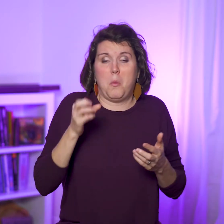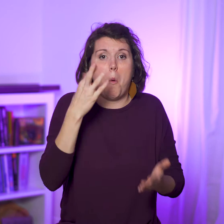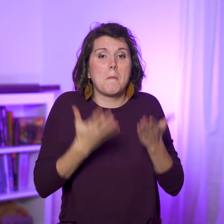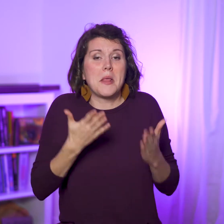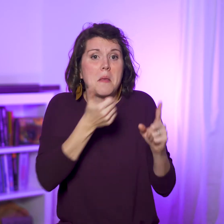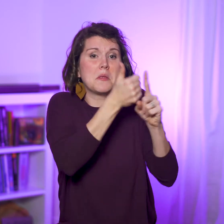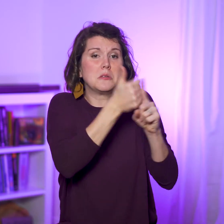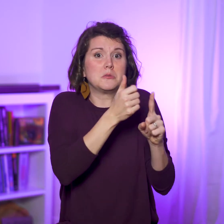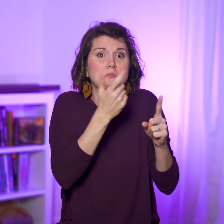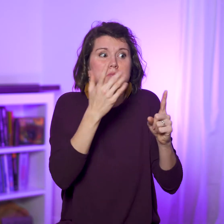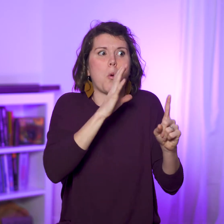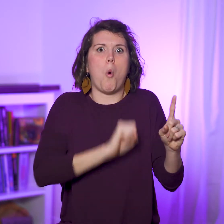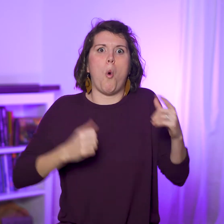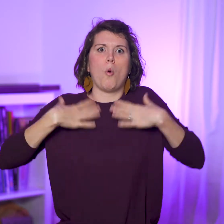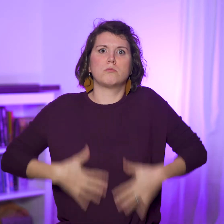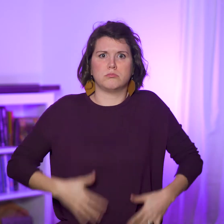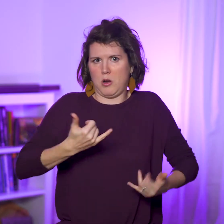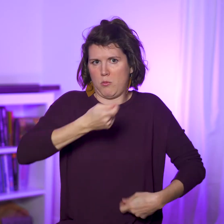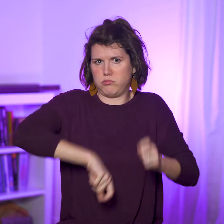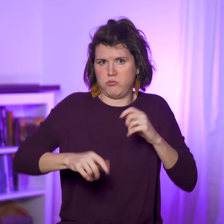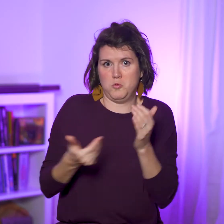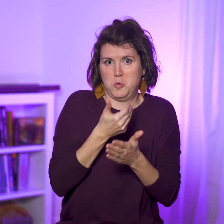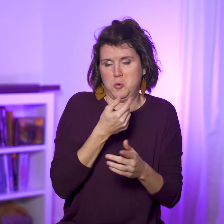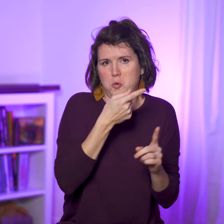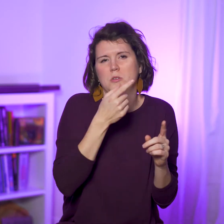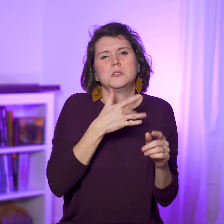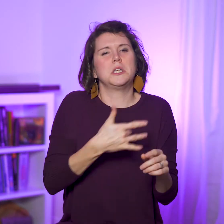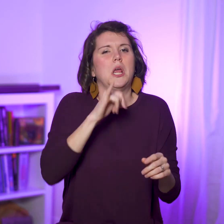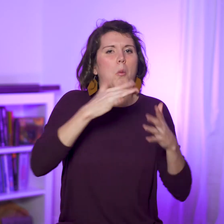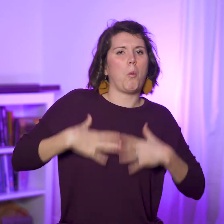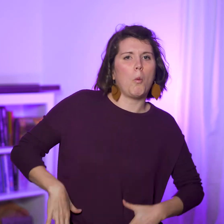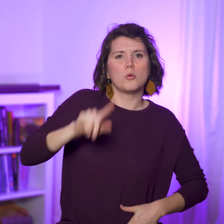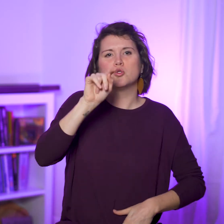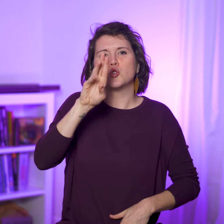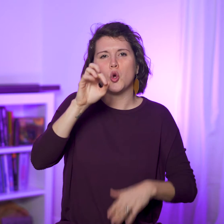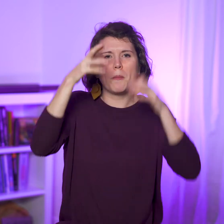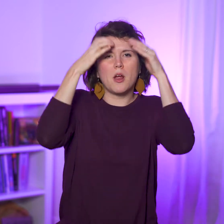or maybe it’s because His old tunic and turban,